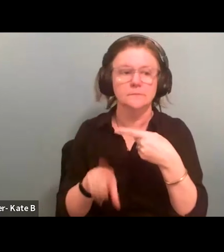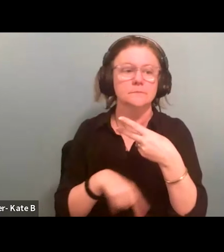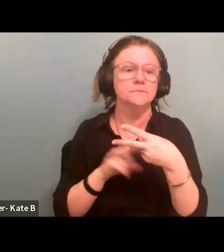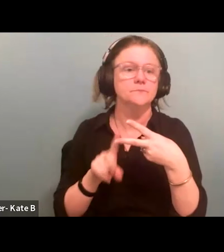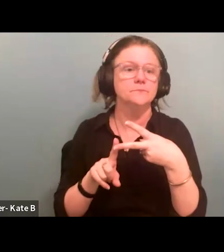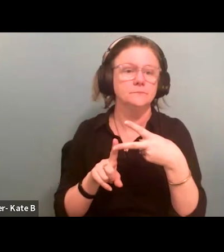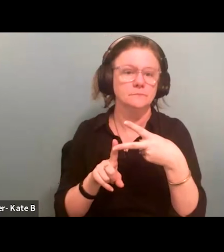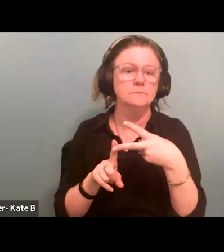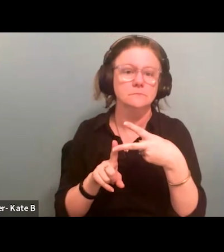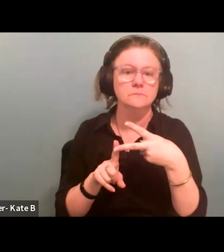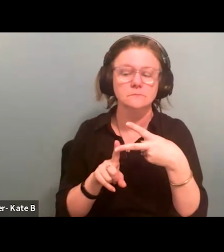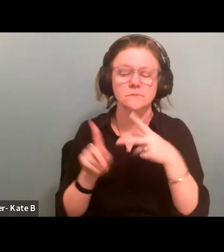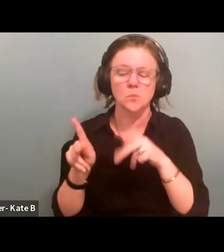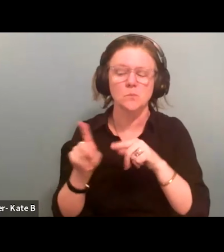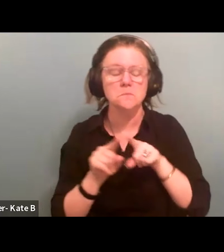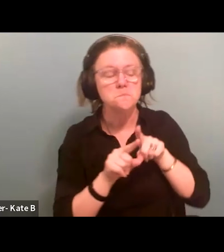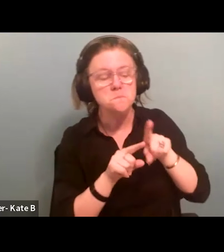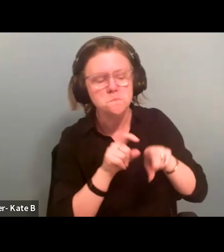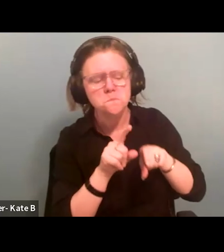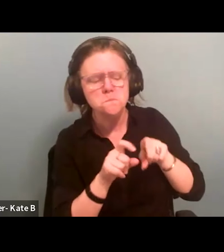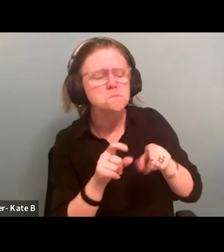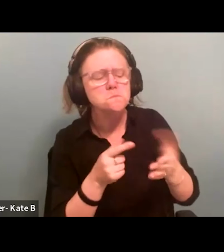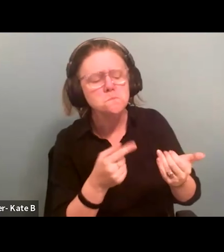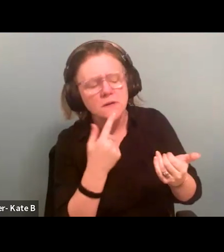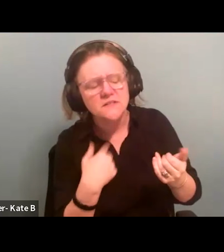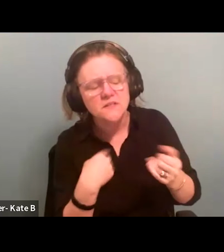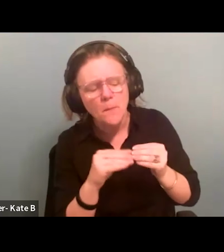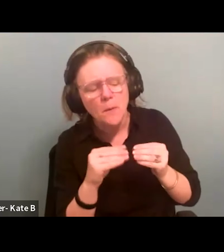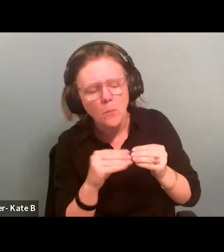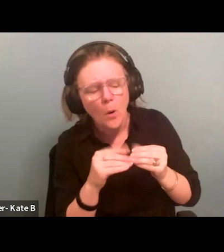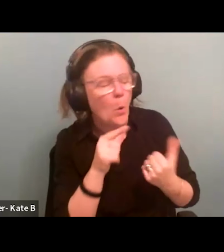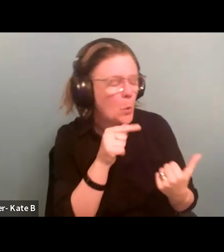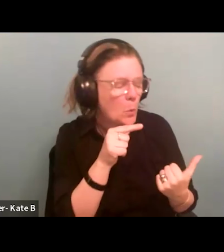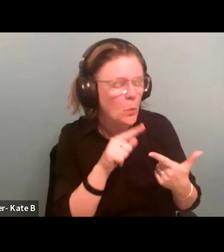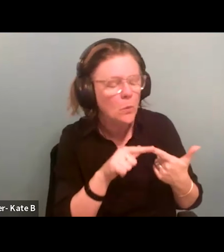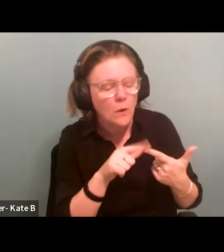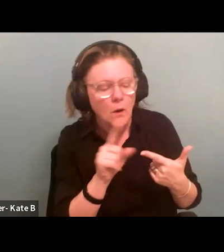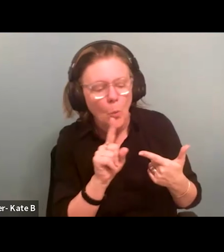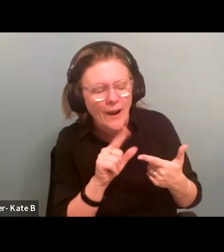They'll ask some pertinent questions to identify who the older adult is that you're making the reference